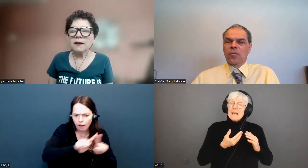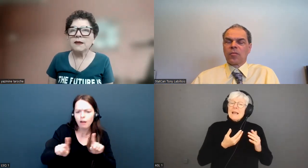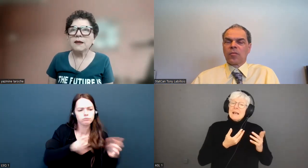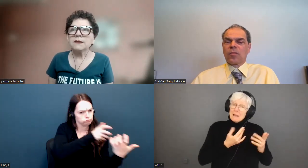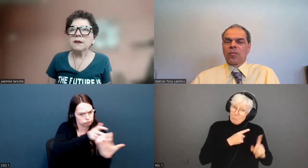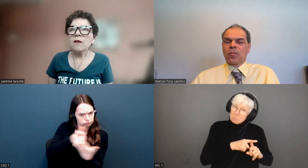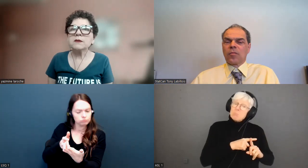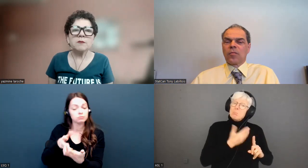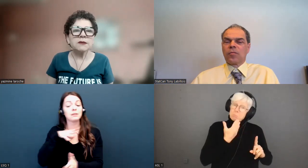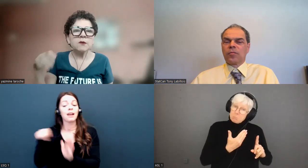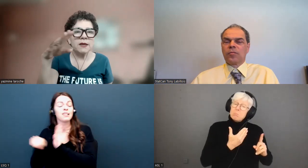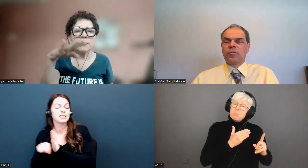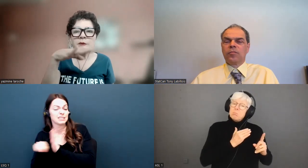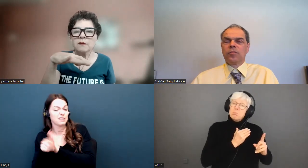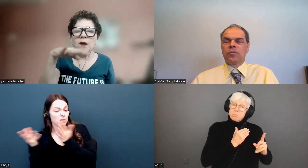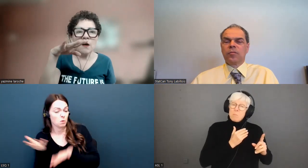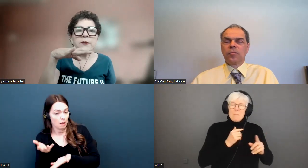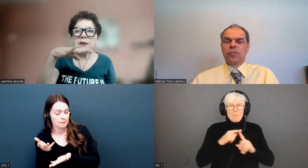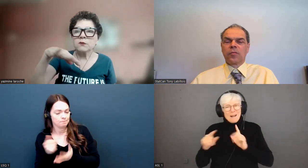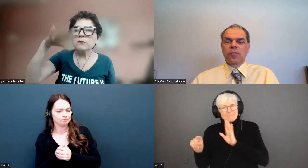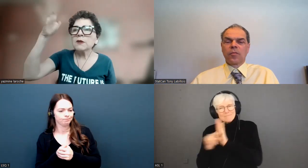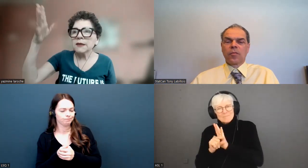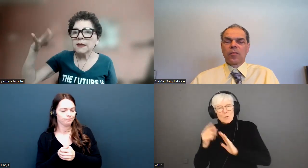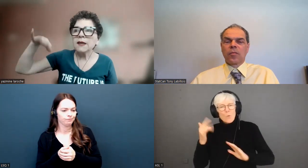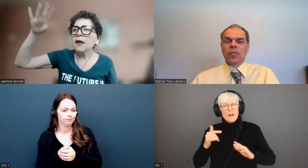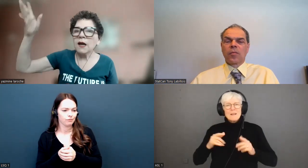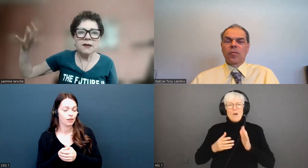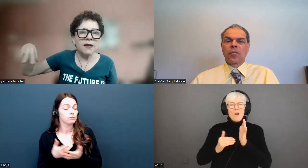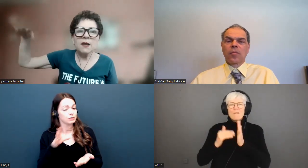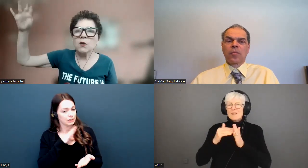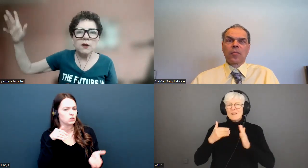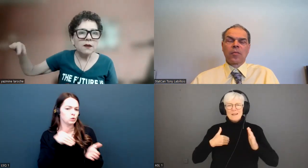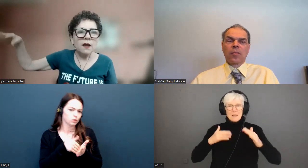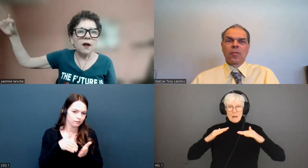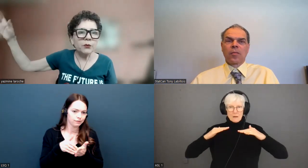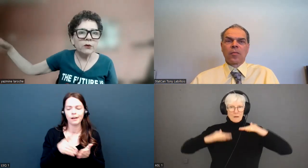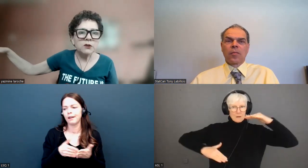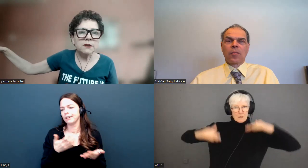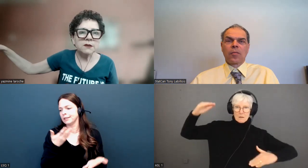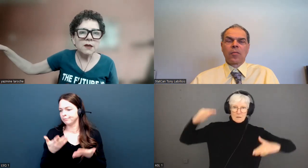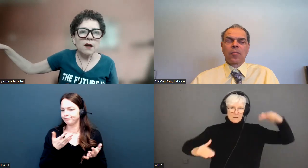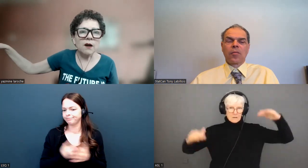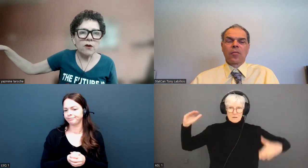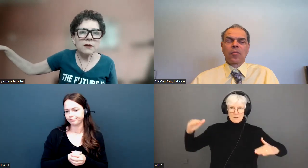that is it also means that we end up with often these really unequal approaches across